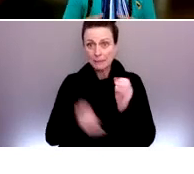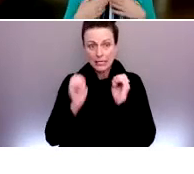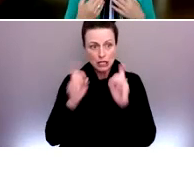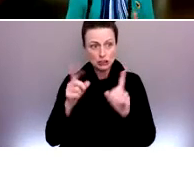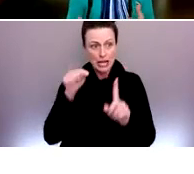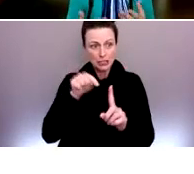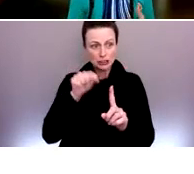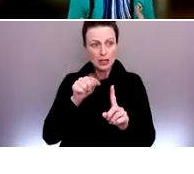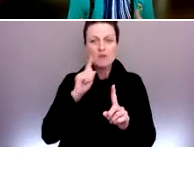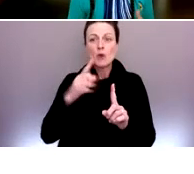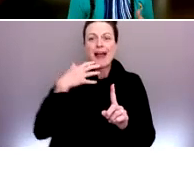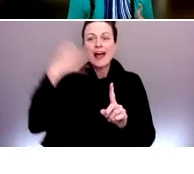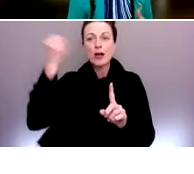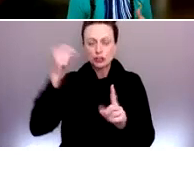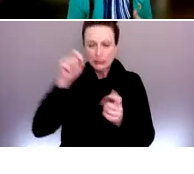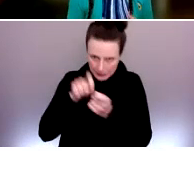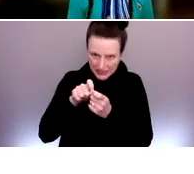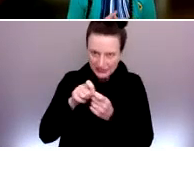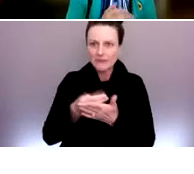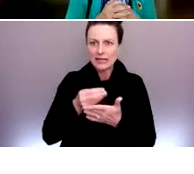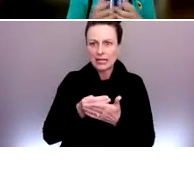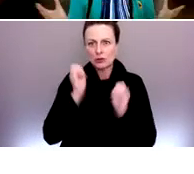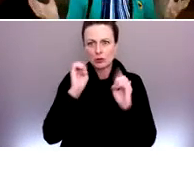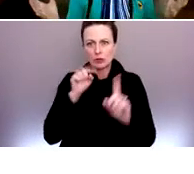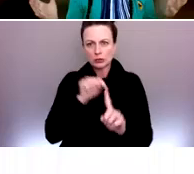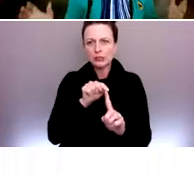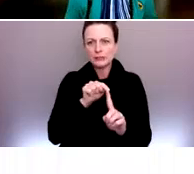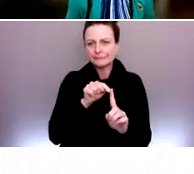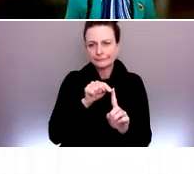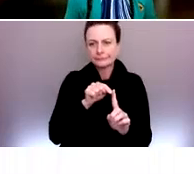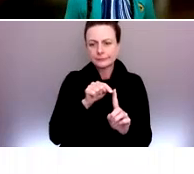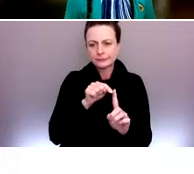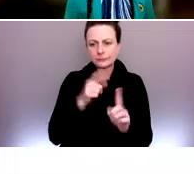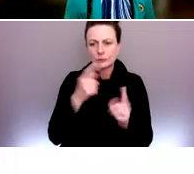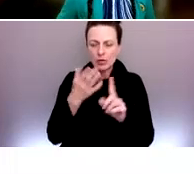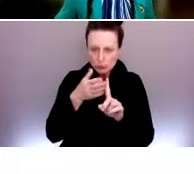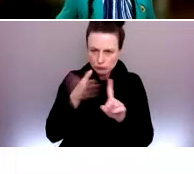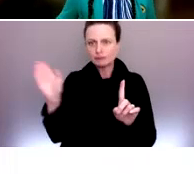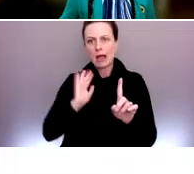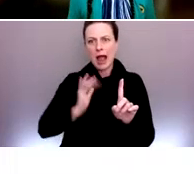an elder specific financial education to broaden our suite of curricula.